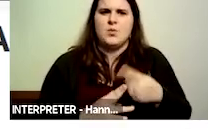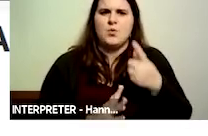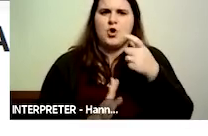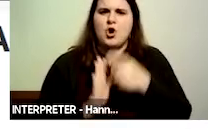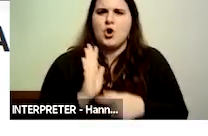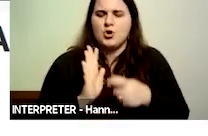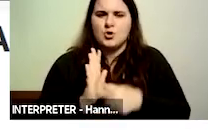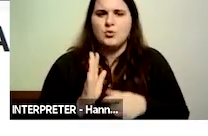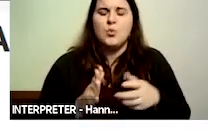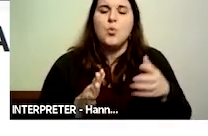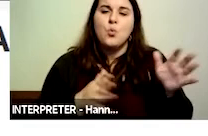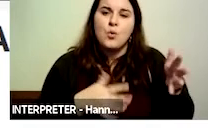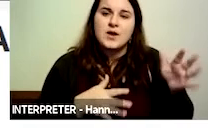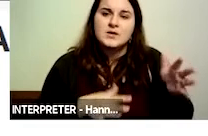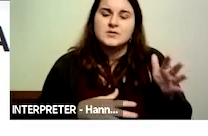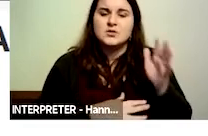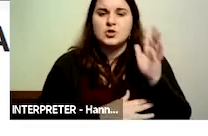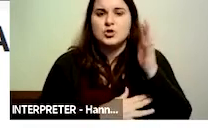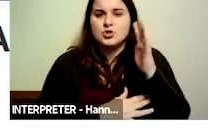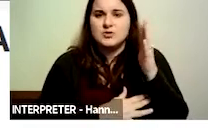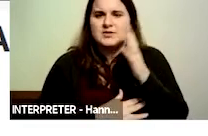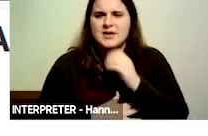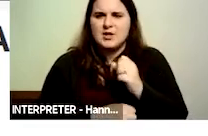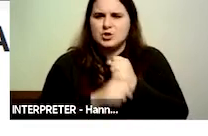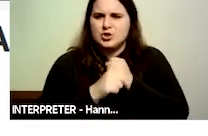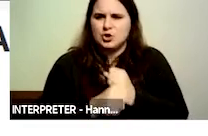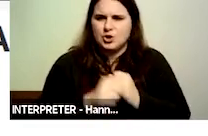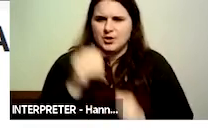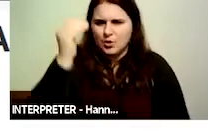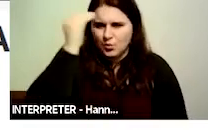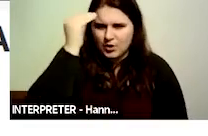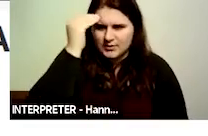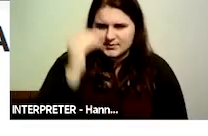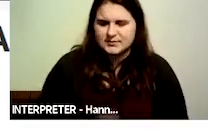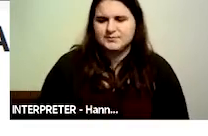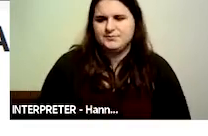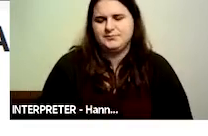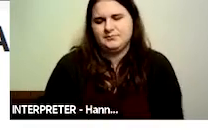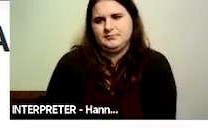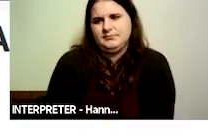and it's a bit of an odd table odd title, but the idea has to do with what